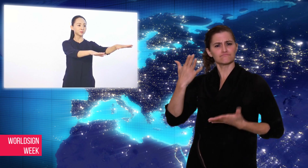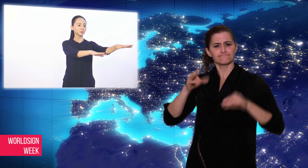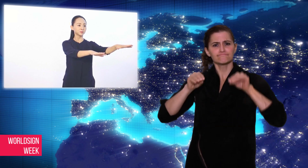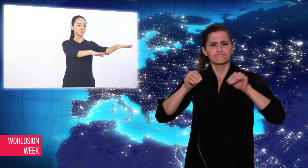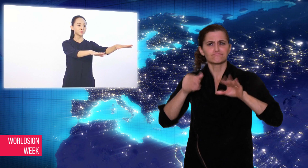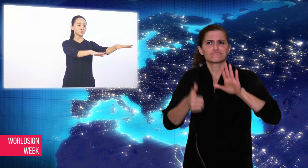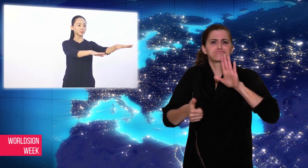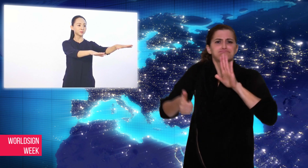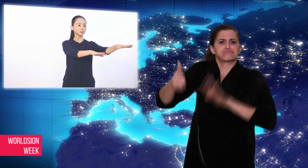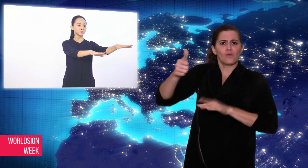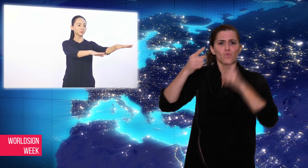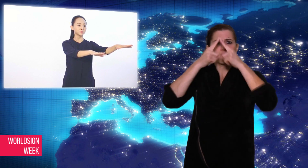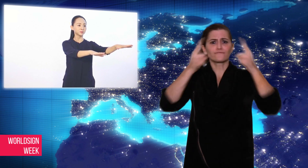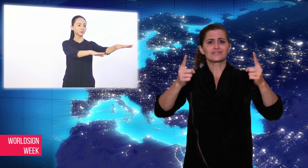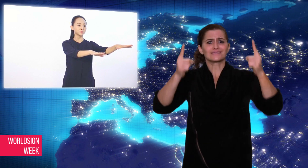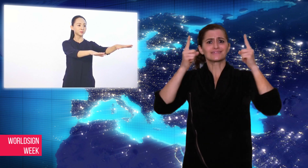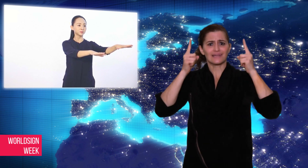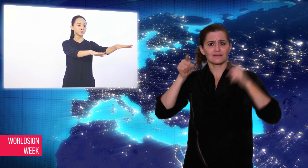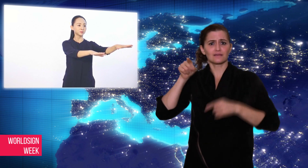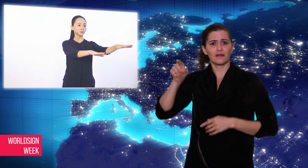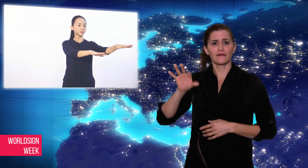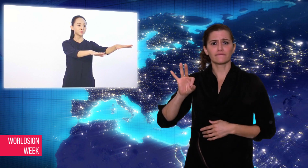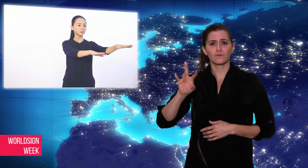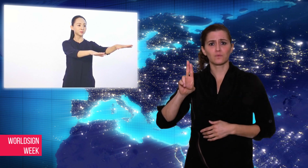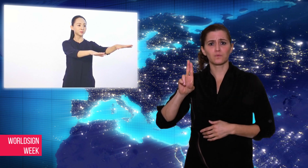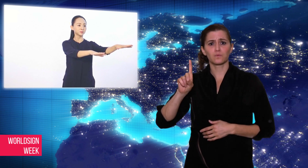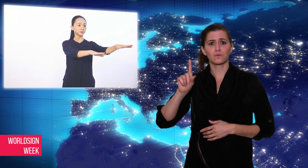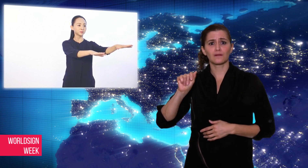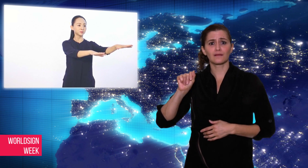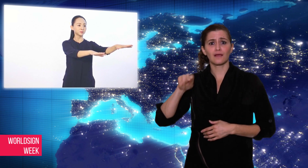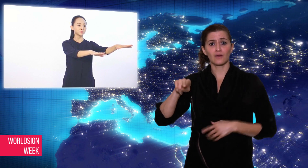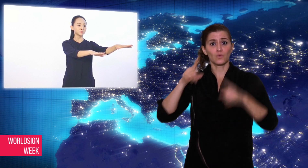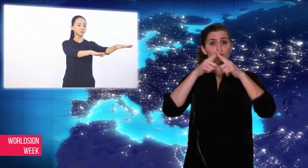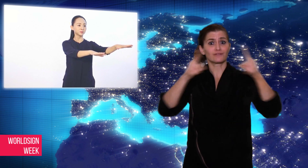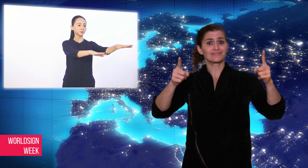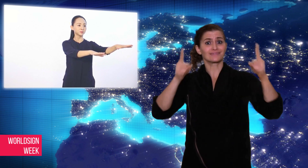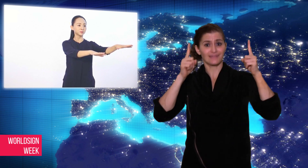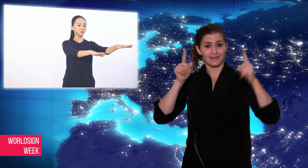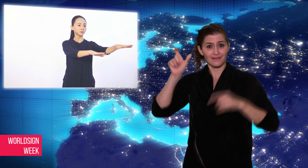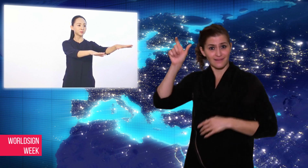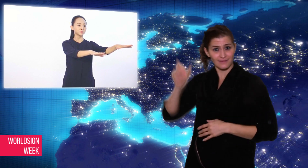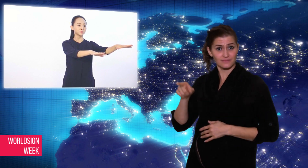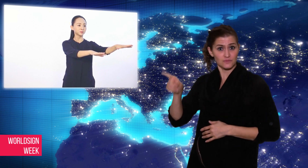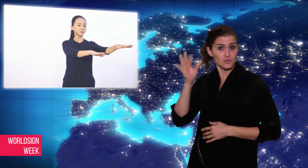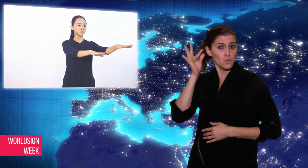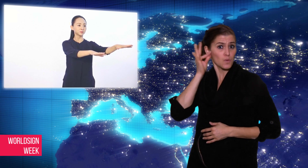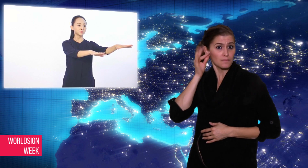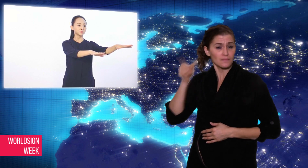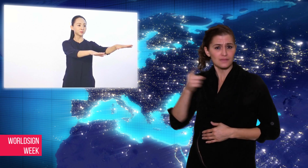national media.A linguistics professor